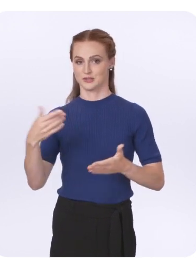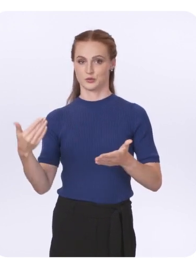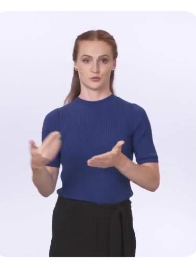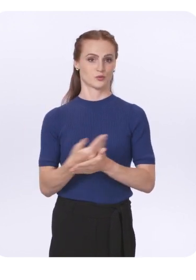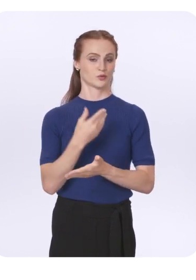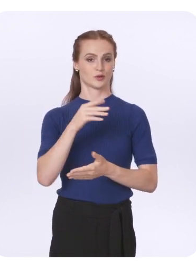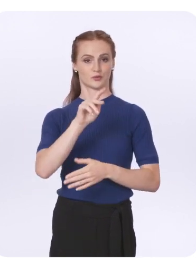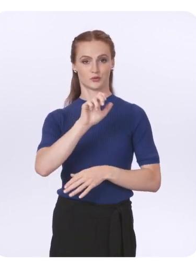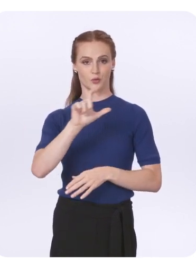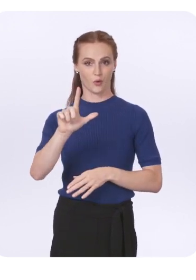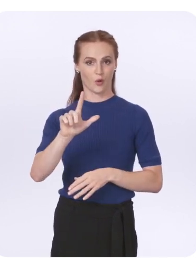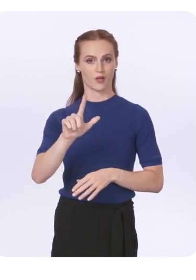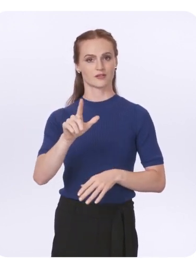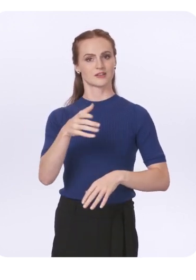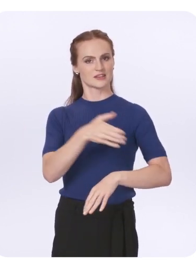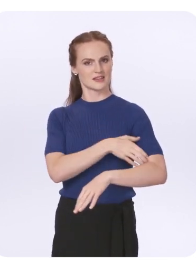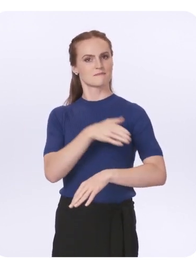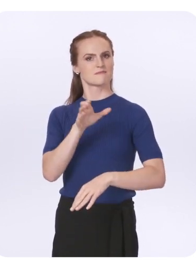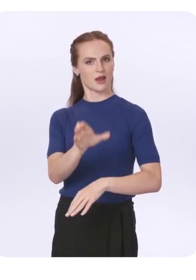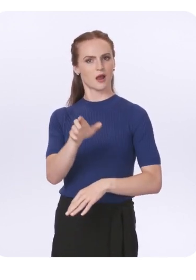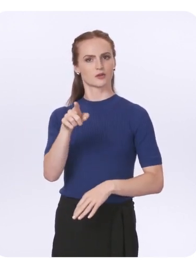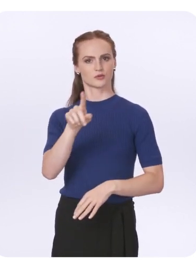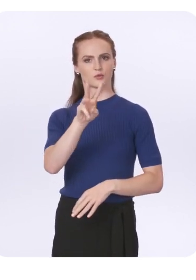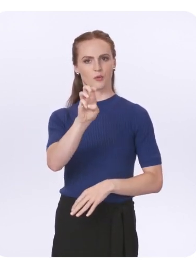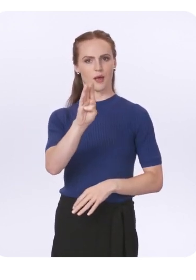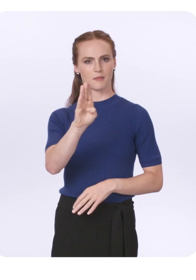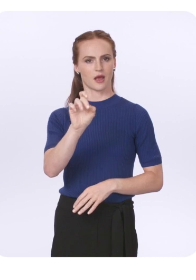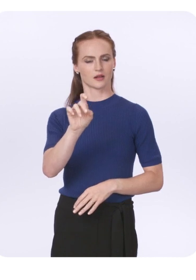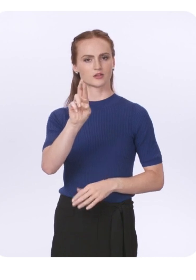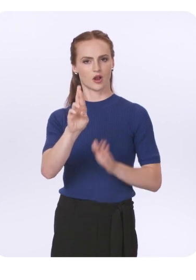a full WebXR experience directly on their desktop browsers.